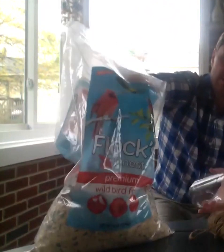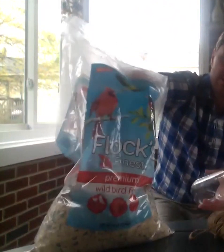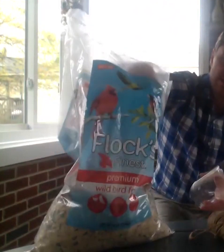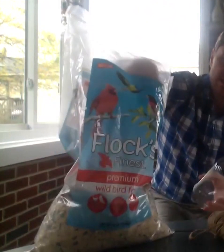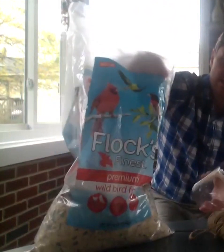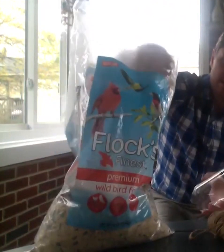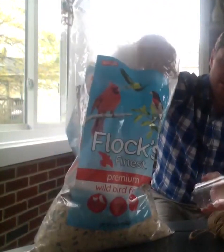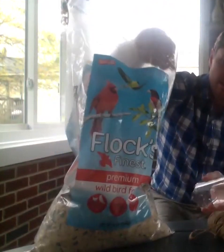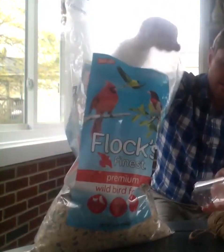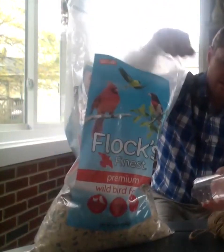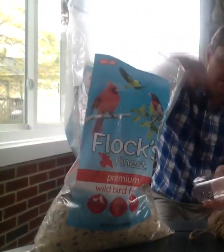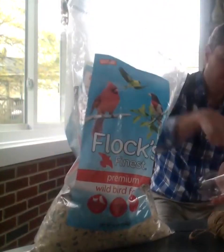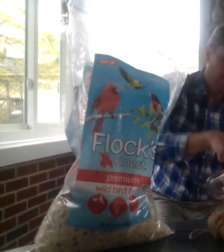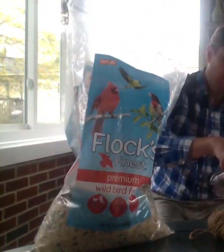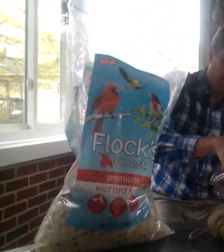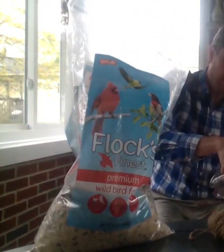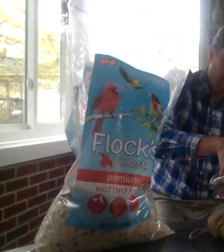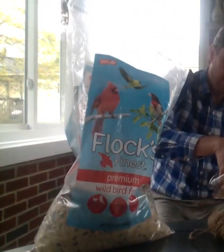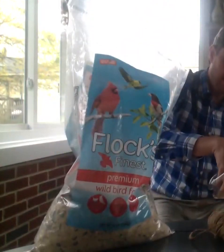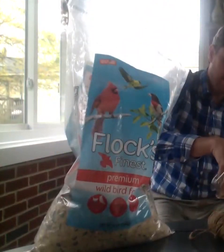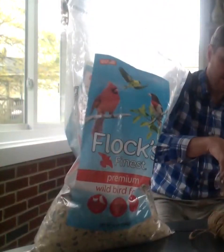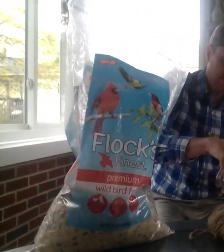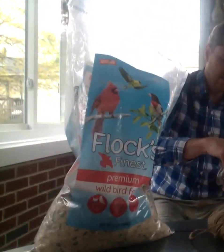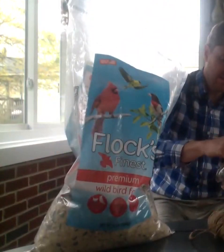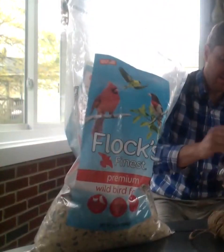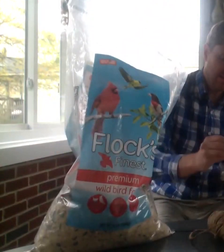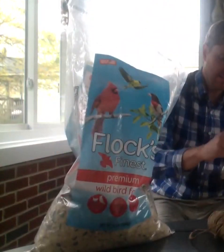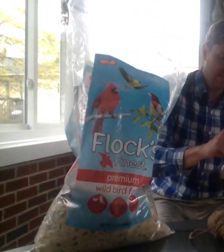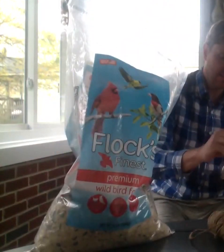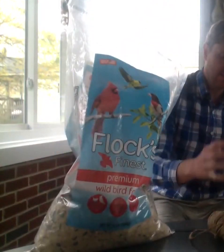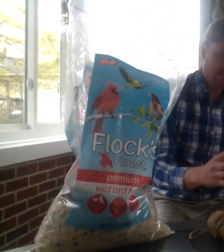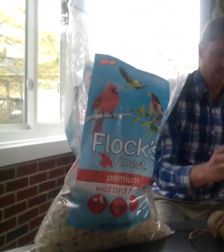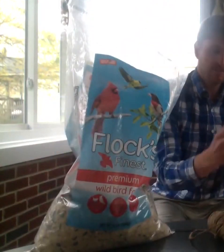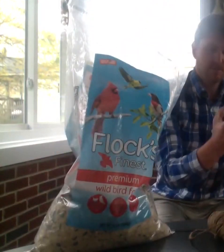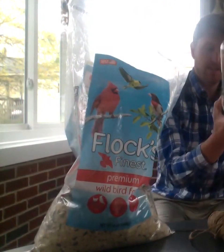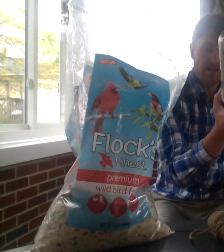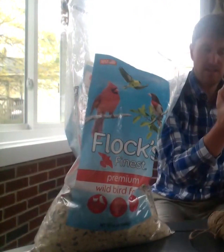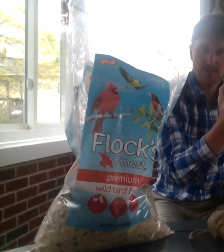So you have some bird seed. And, Iris, do you mind holding up our finished product